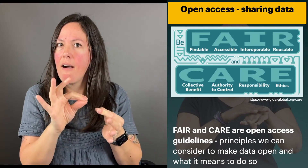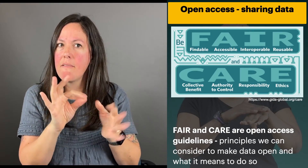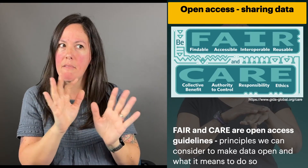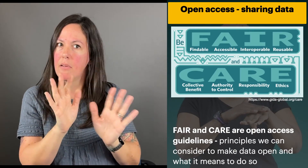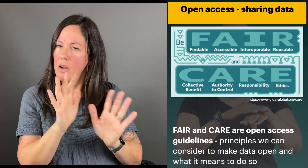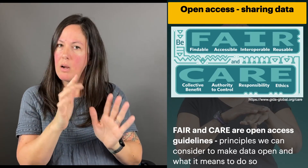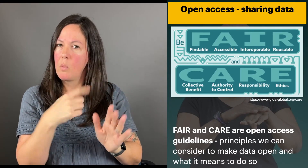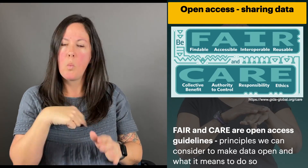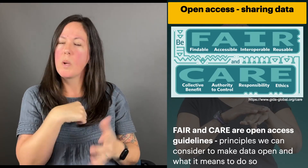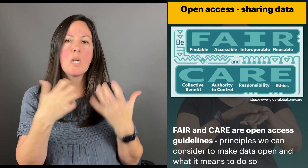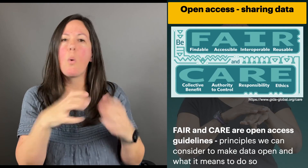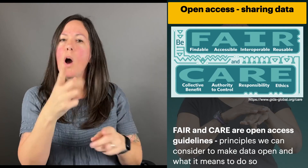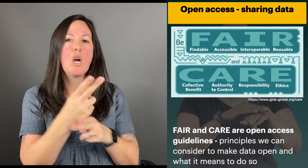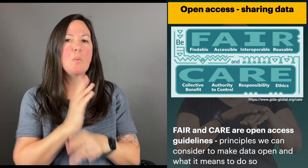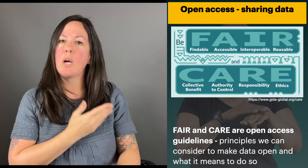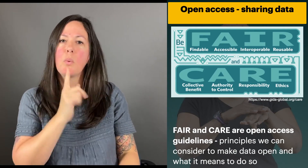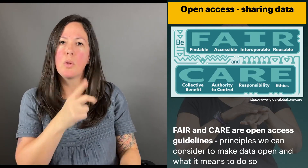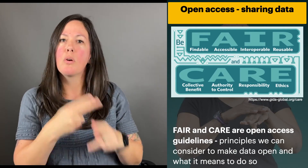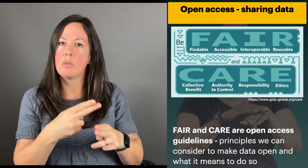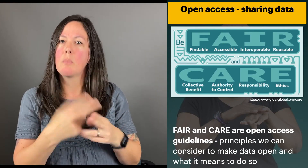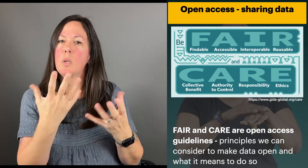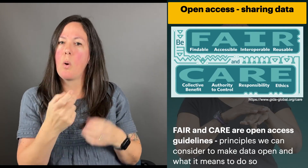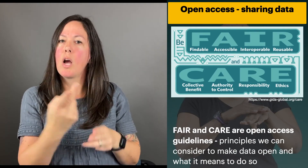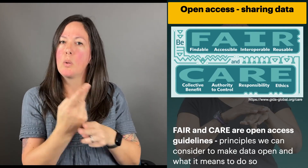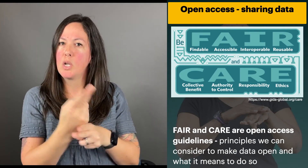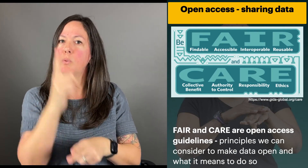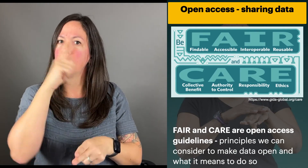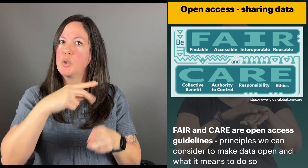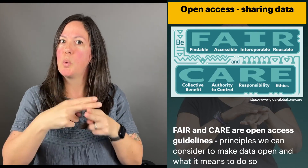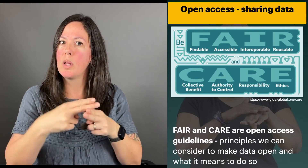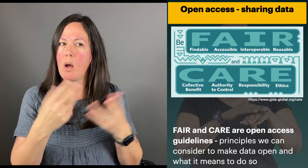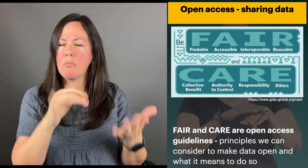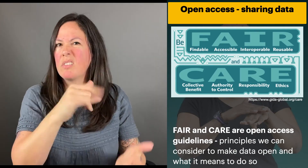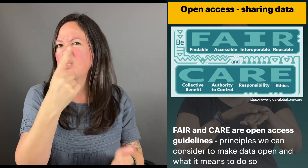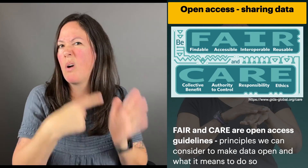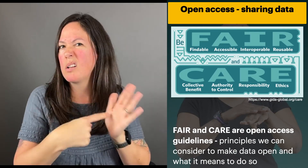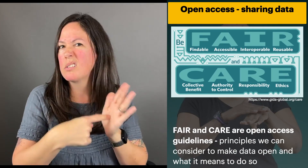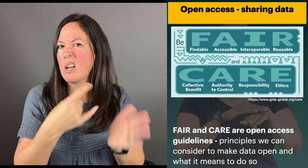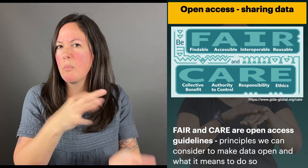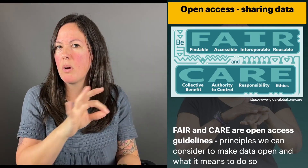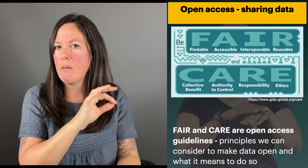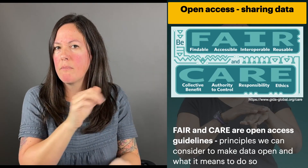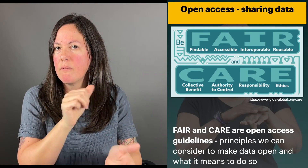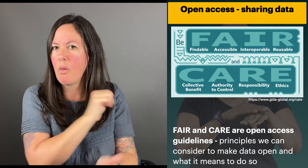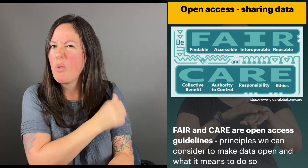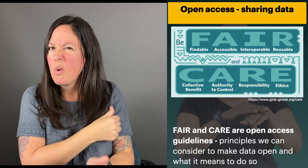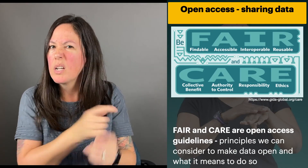pseudonym because their name has special significance or they don't want their name to be tied to that they don't want